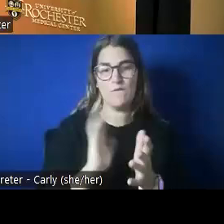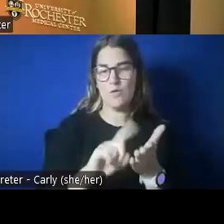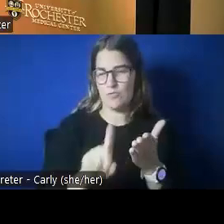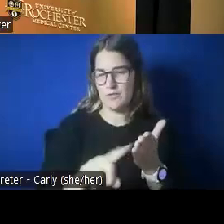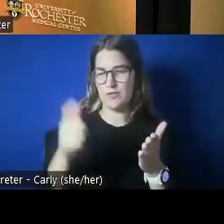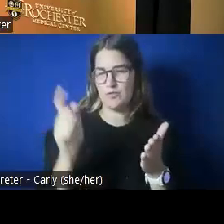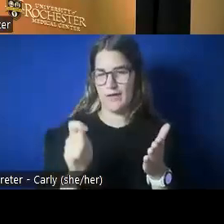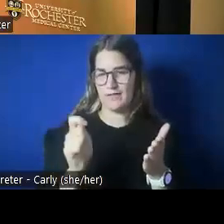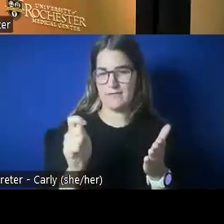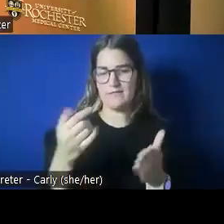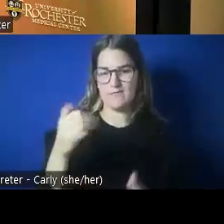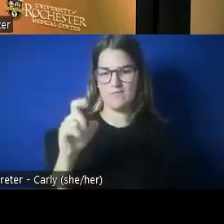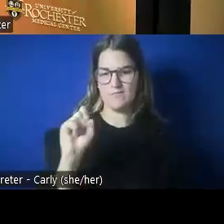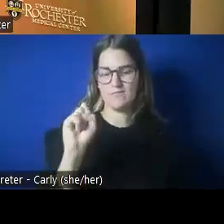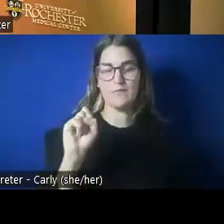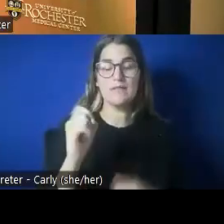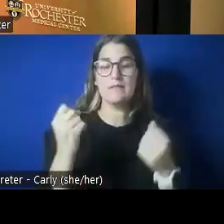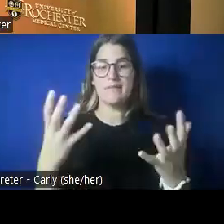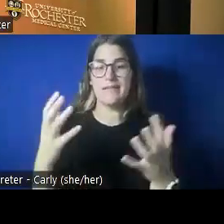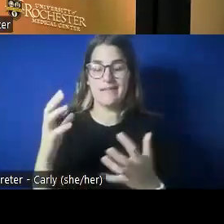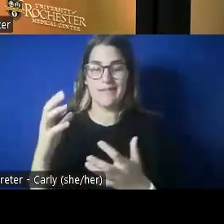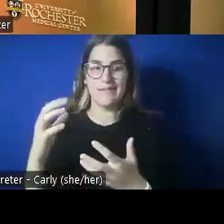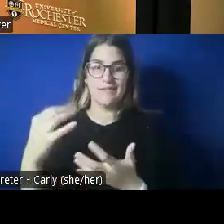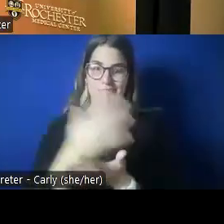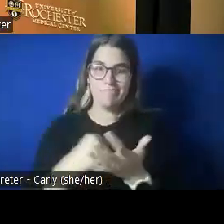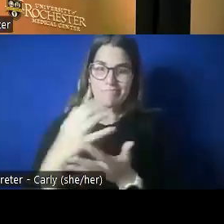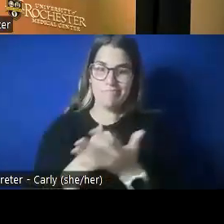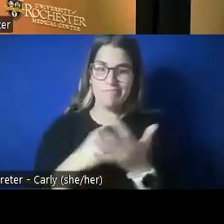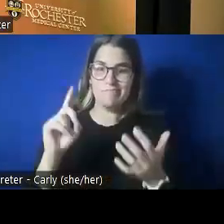was a lot of data being collected from patients that has also sort of reduced over time with the